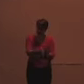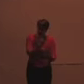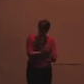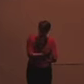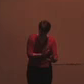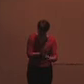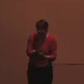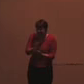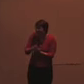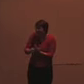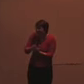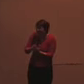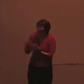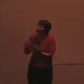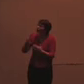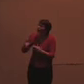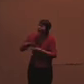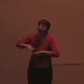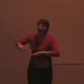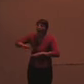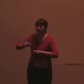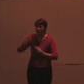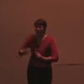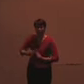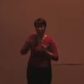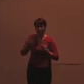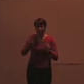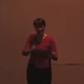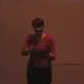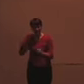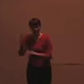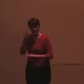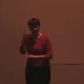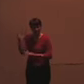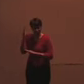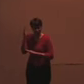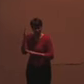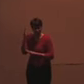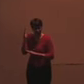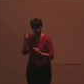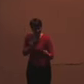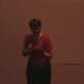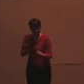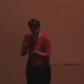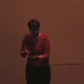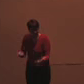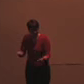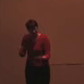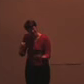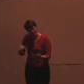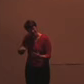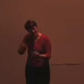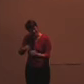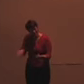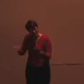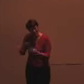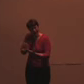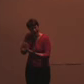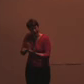just like walking in the forest. That is, I think, another very important aspect of the library.